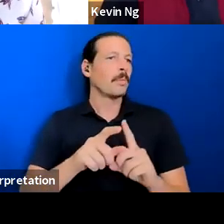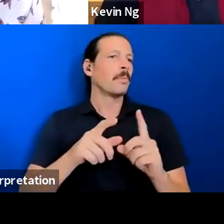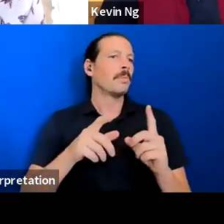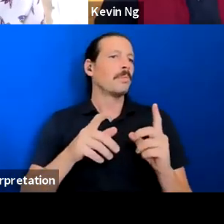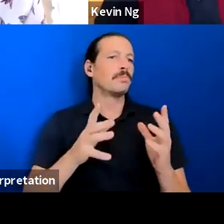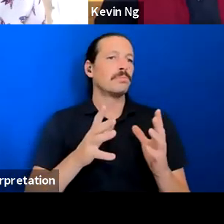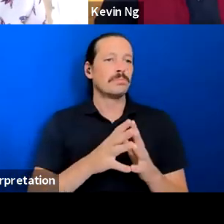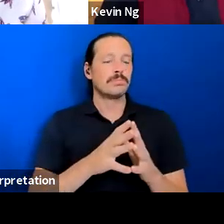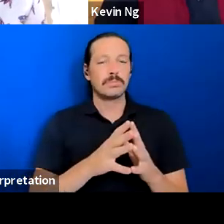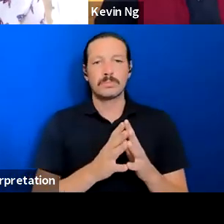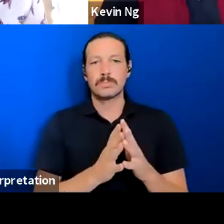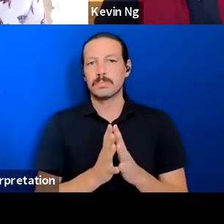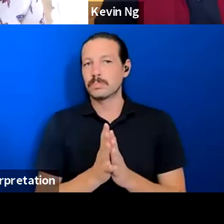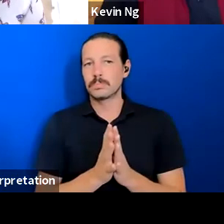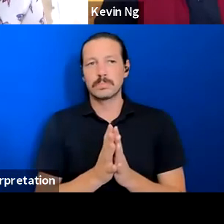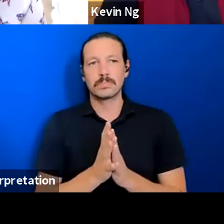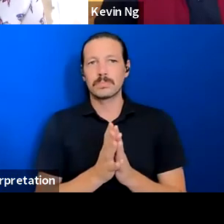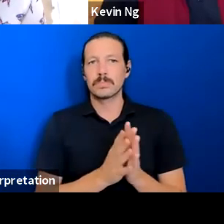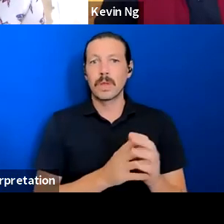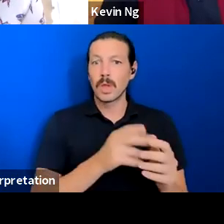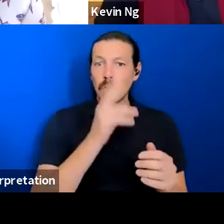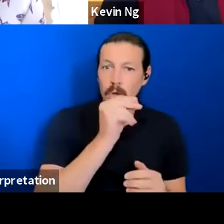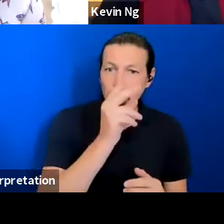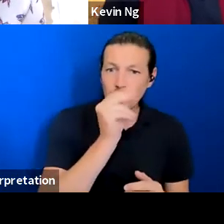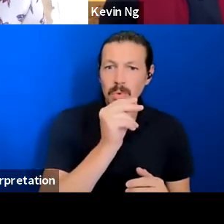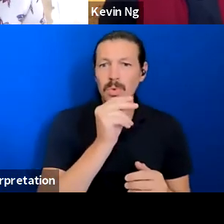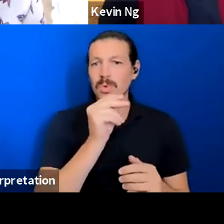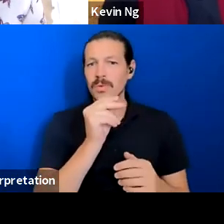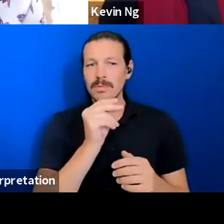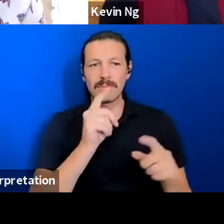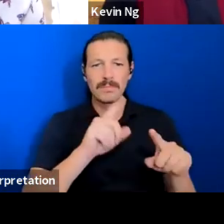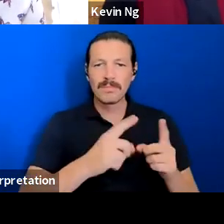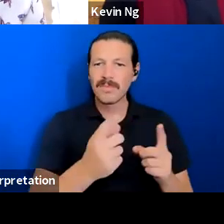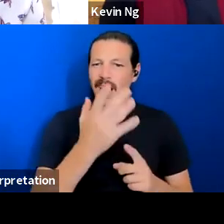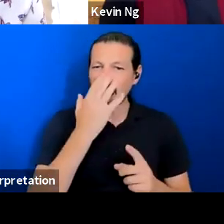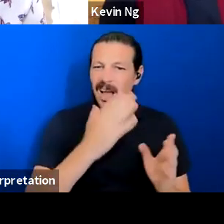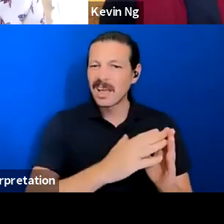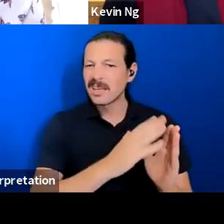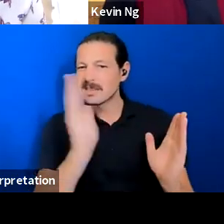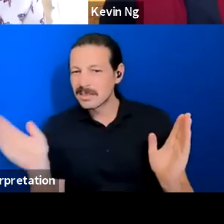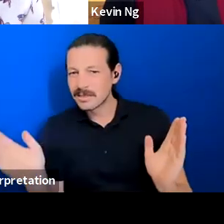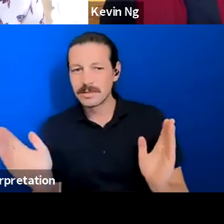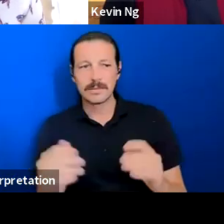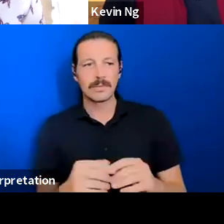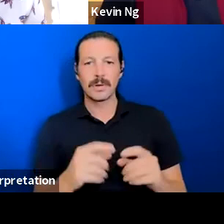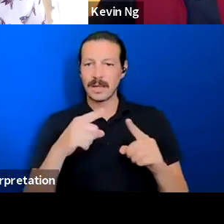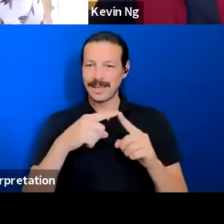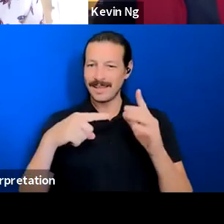youth perspective, you know, different ethics. That's what makes the conversations in the room